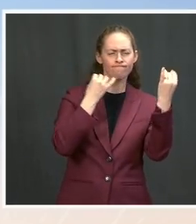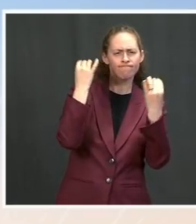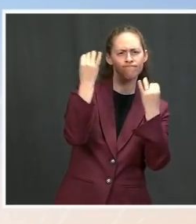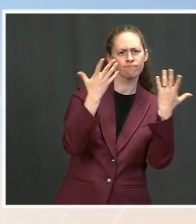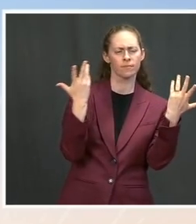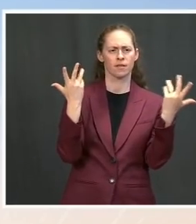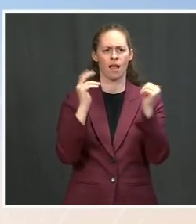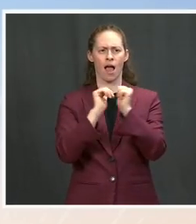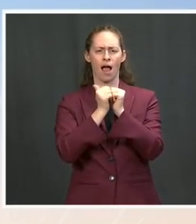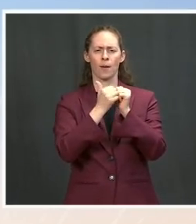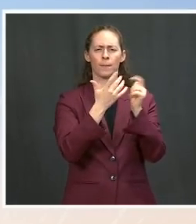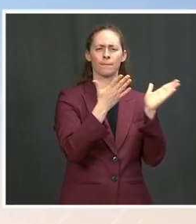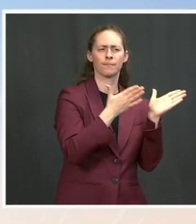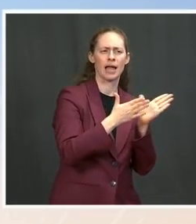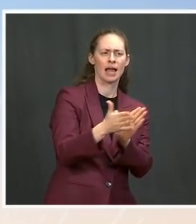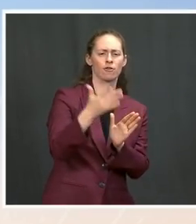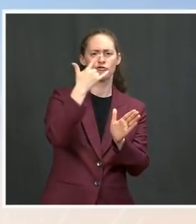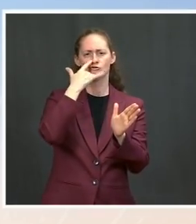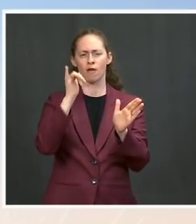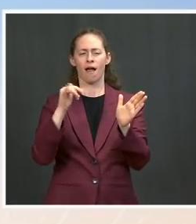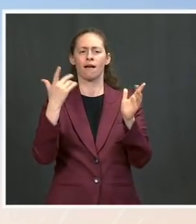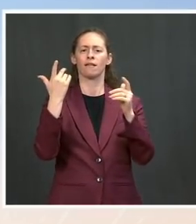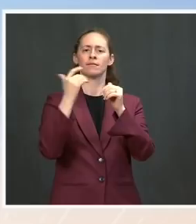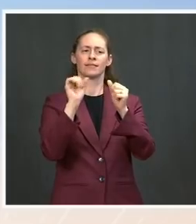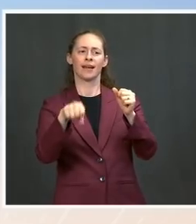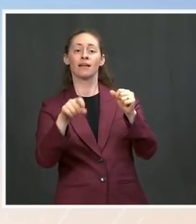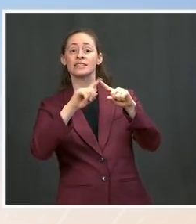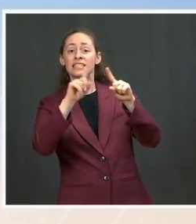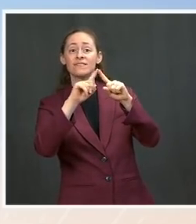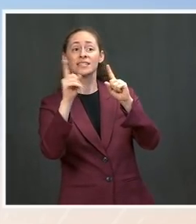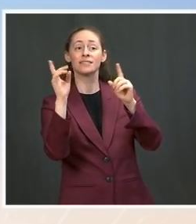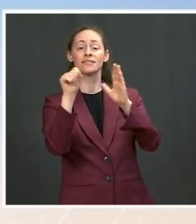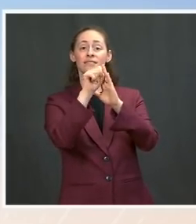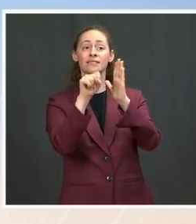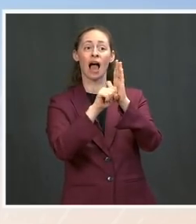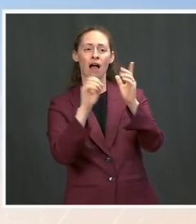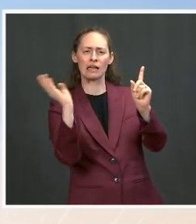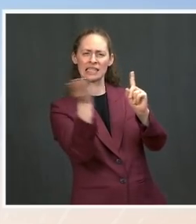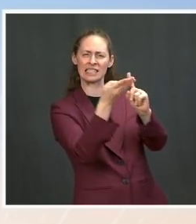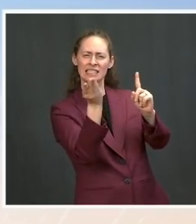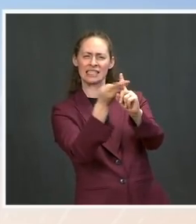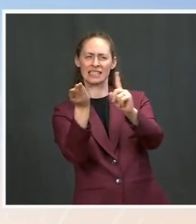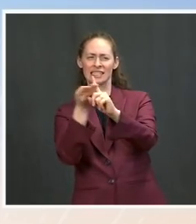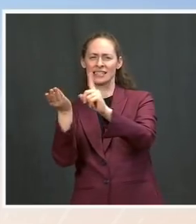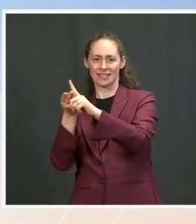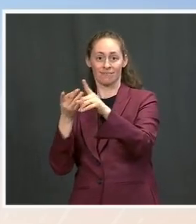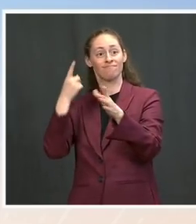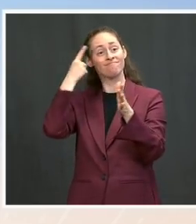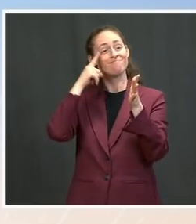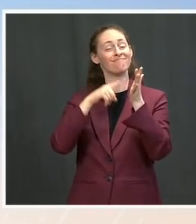The President, of course, began that push just yesterday, in Virginia, to talk about the Jobs Plan and the Families Plan,